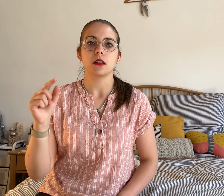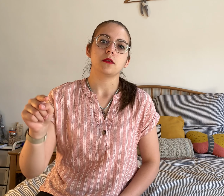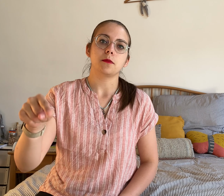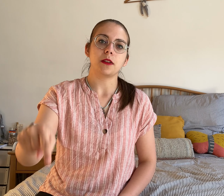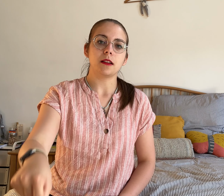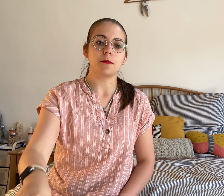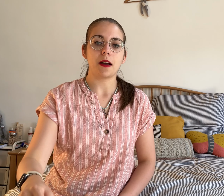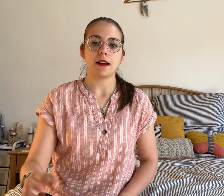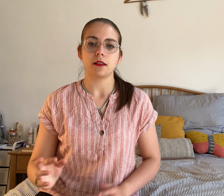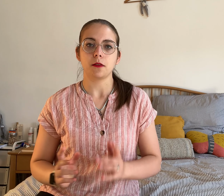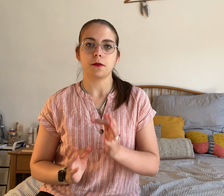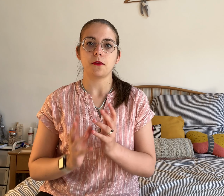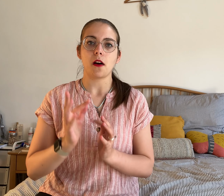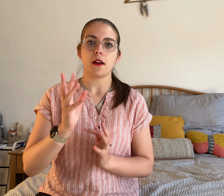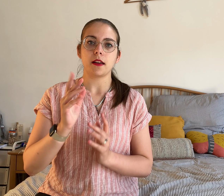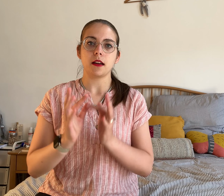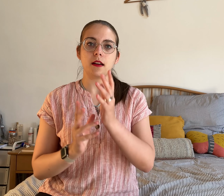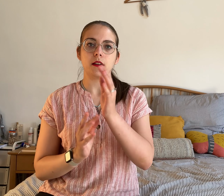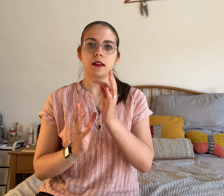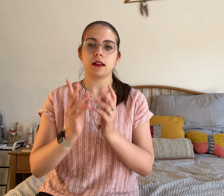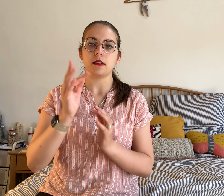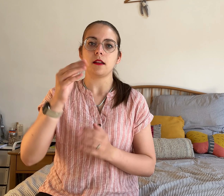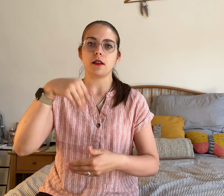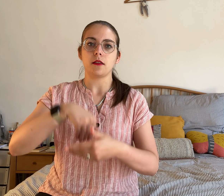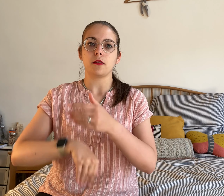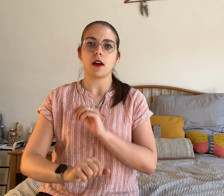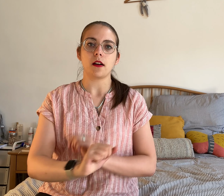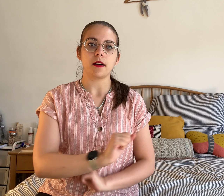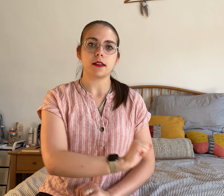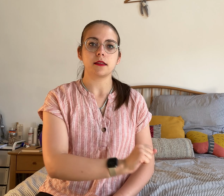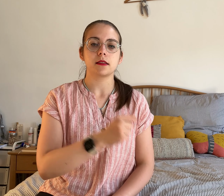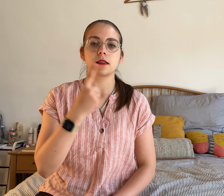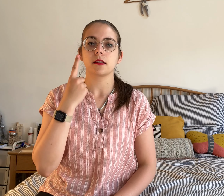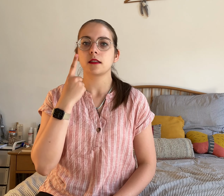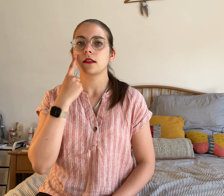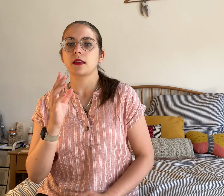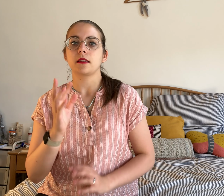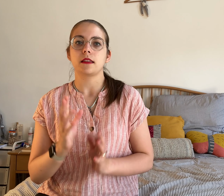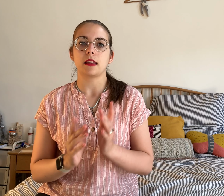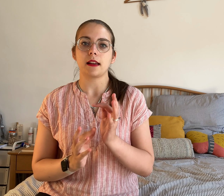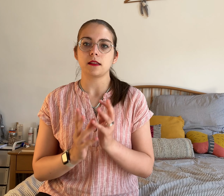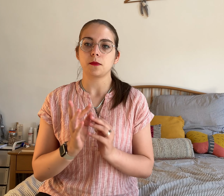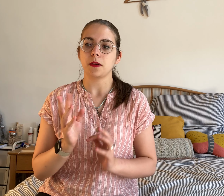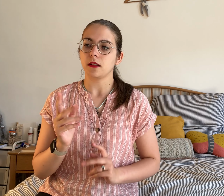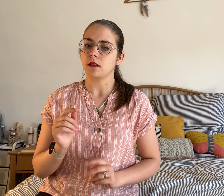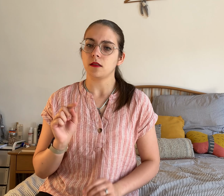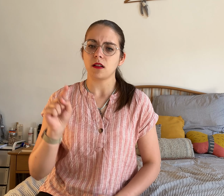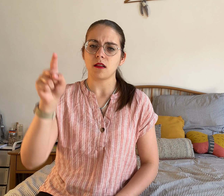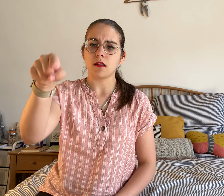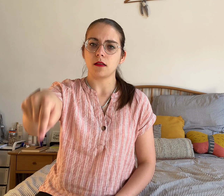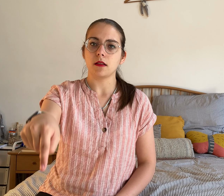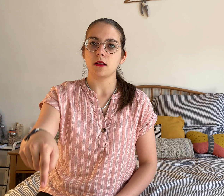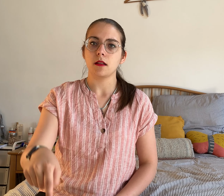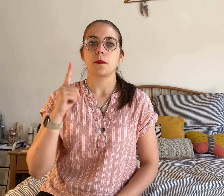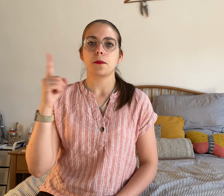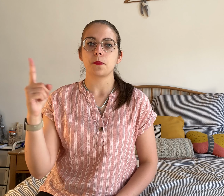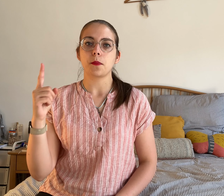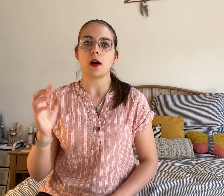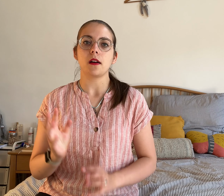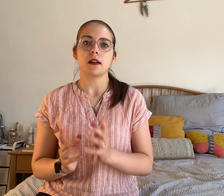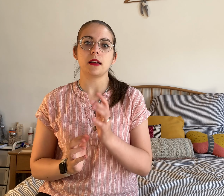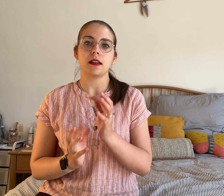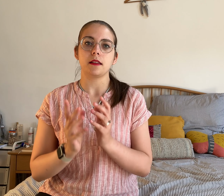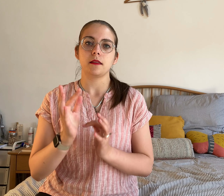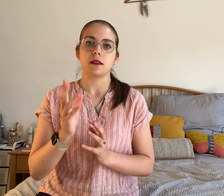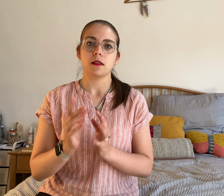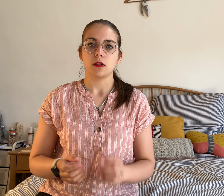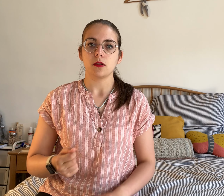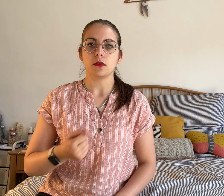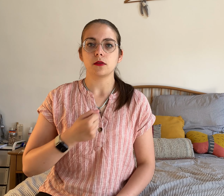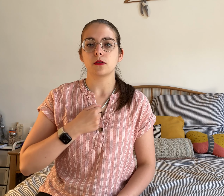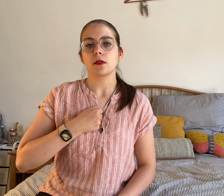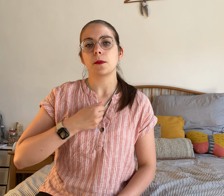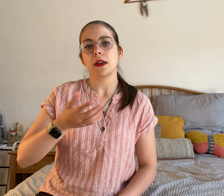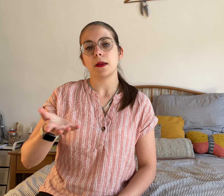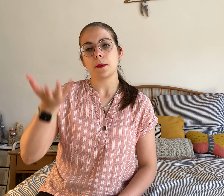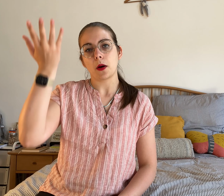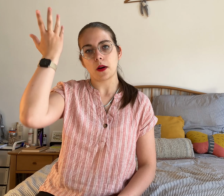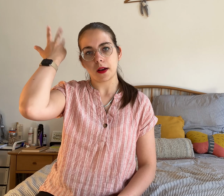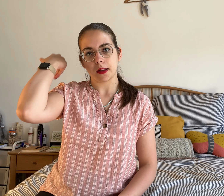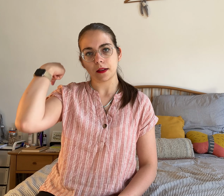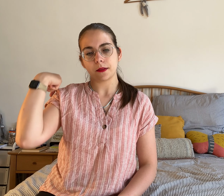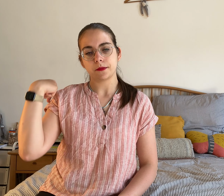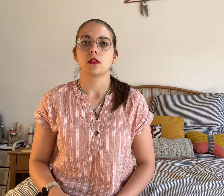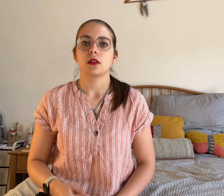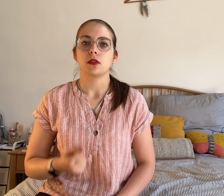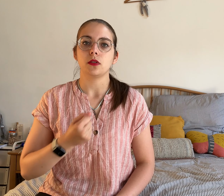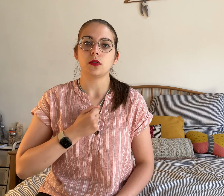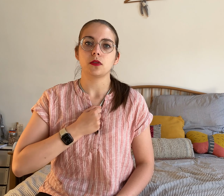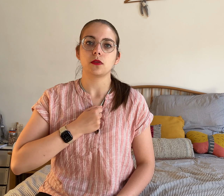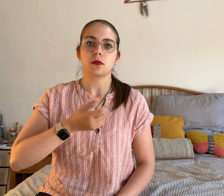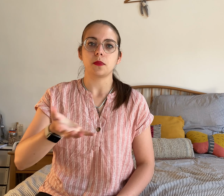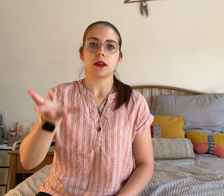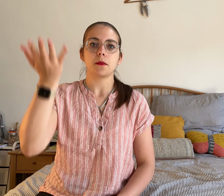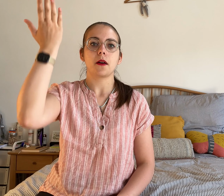to bring back the fire in her eyes. That's been gone, but it used to be mine. Used to be mine."